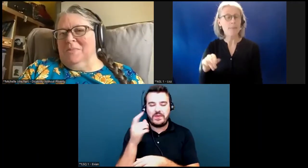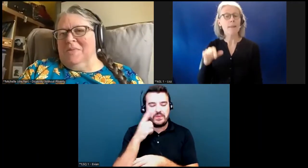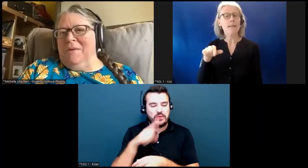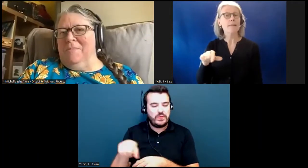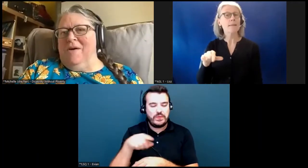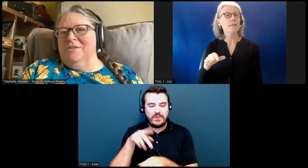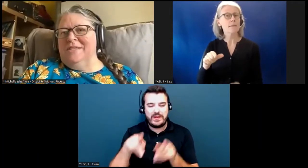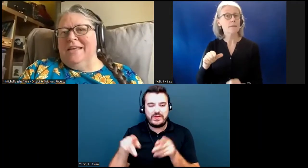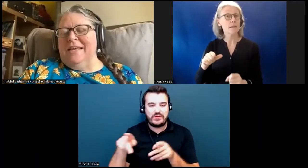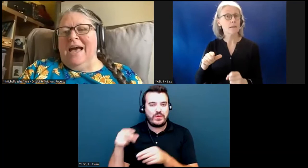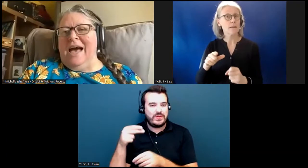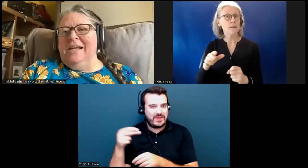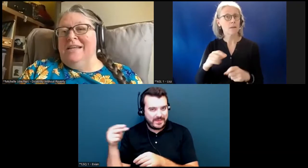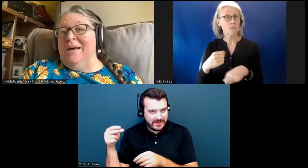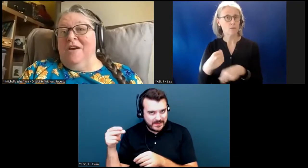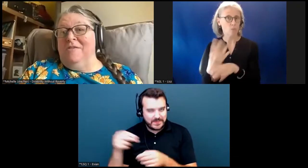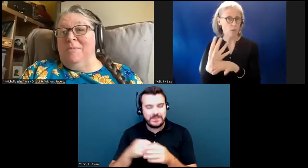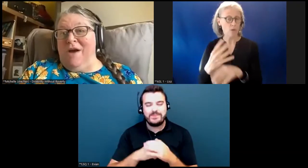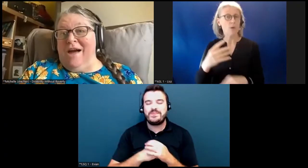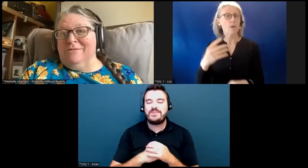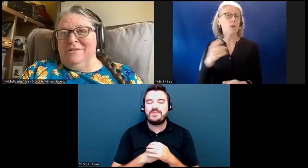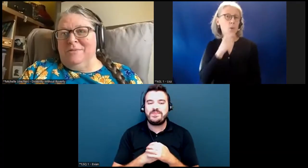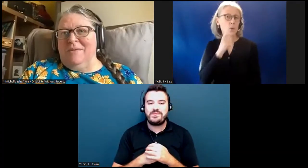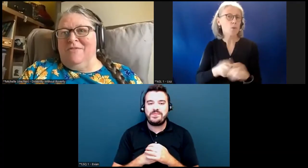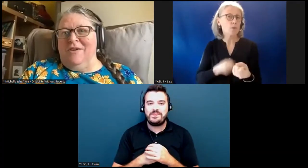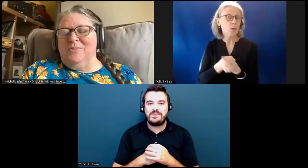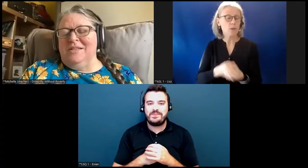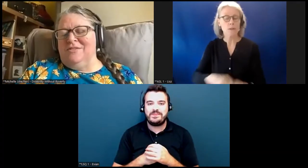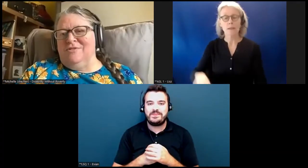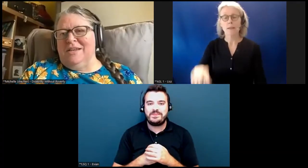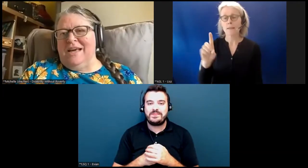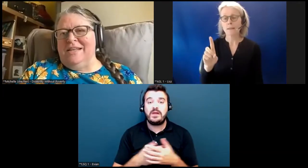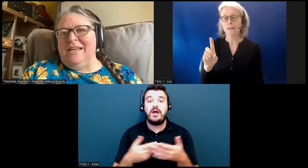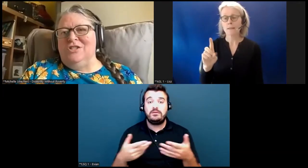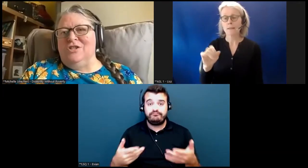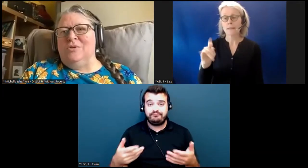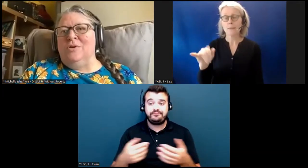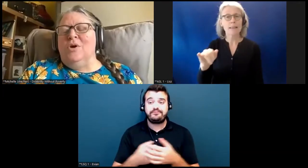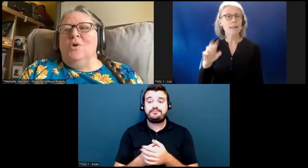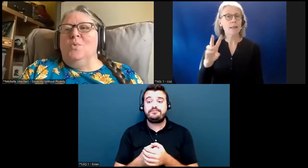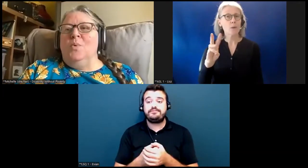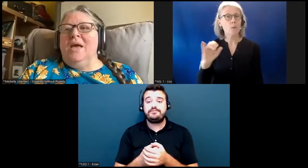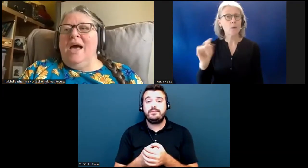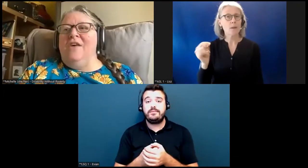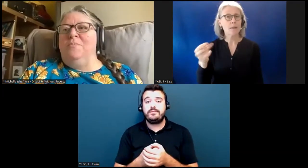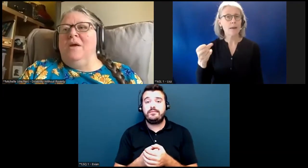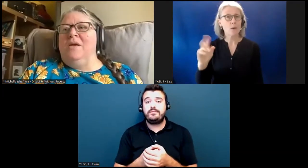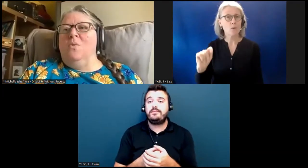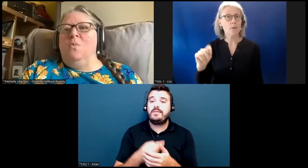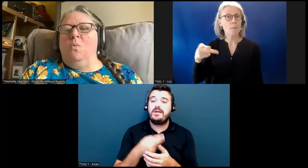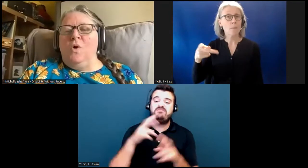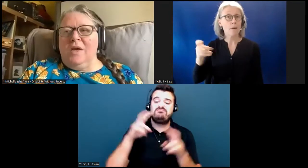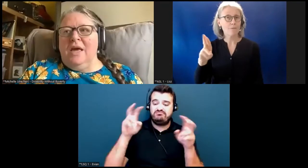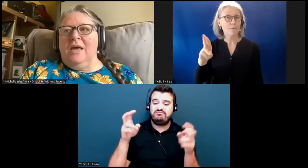WITHOUT POVERTY AND I'M VERY PROUD TO BE INVOLVED WITH THIS ORGANIZATION. WE HAVE BEEN WORKING